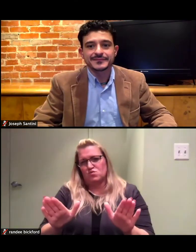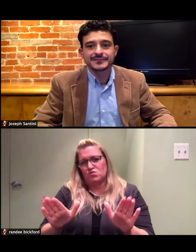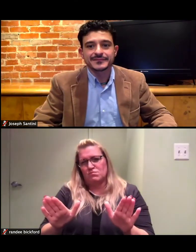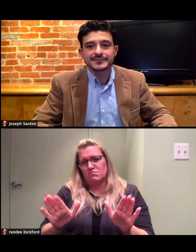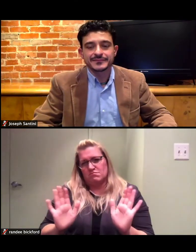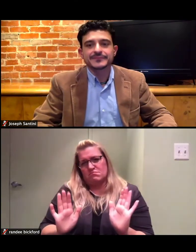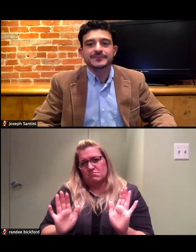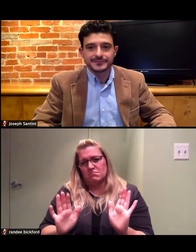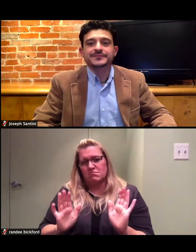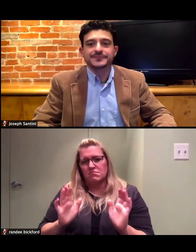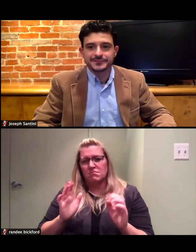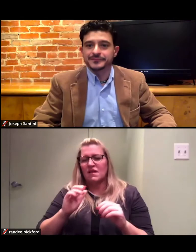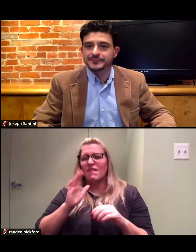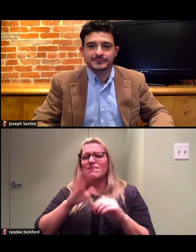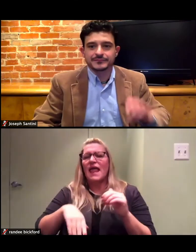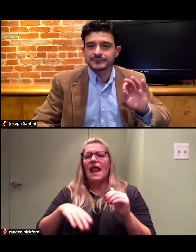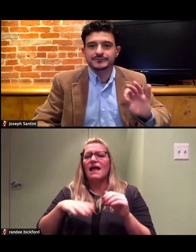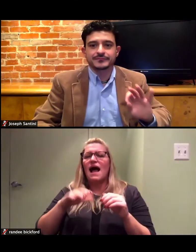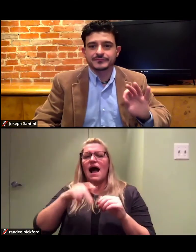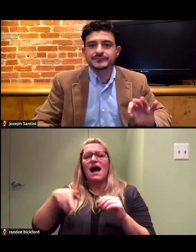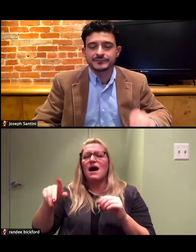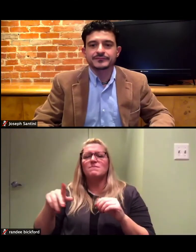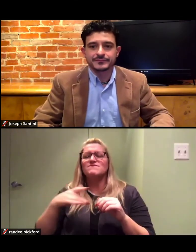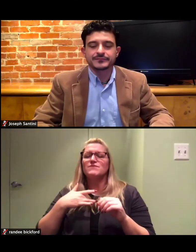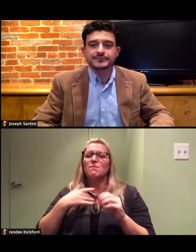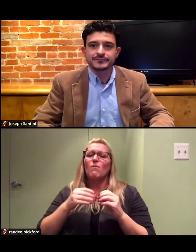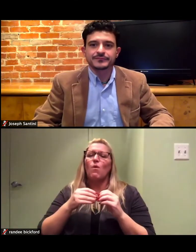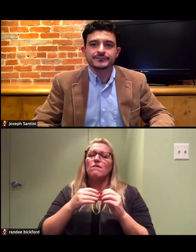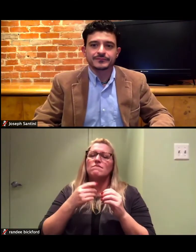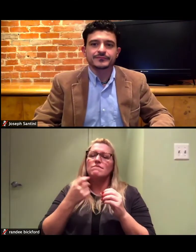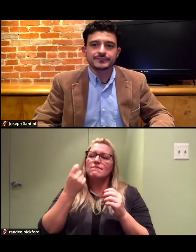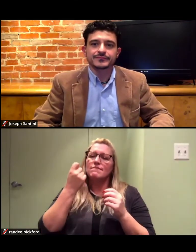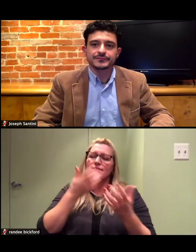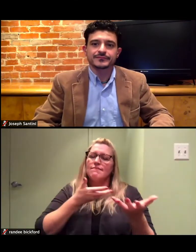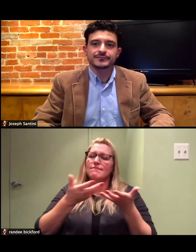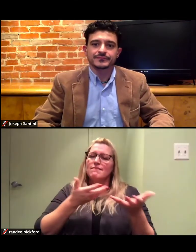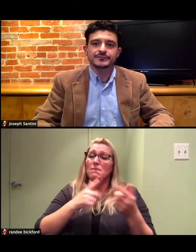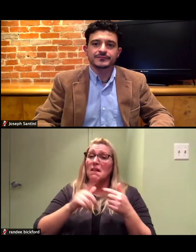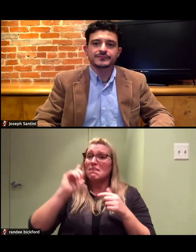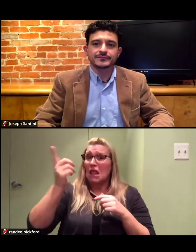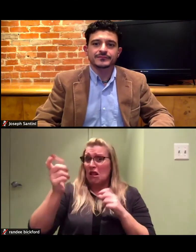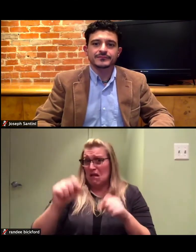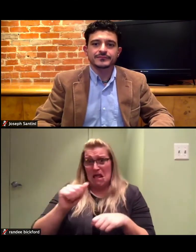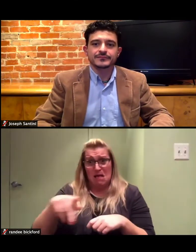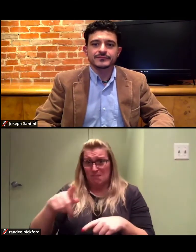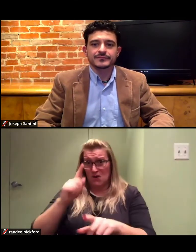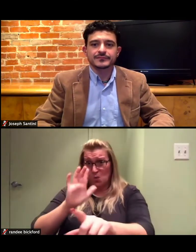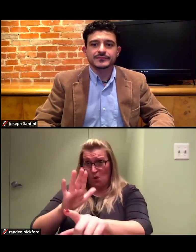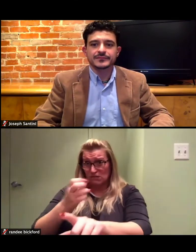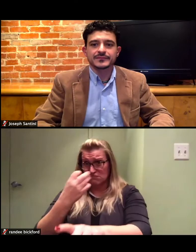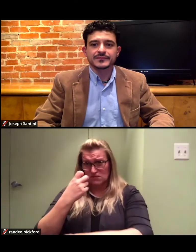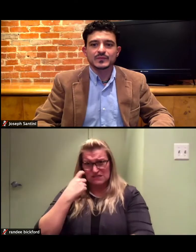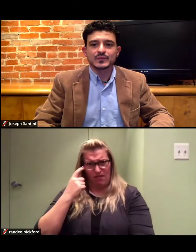Well, I'd like to... In my classroom we have more real life application. Apps, to me still, you know, are back and forth.